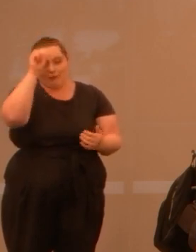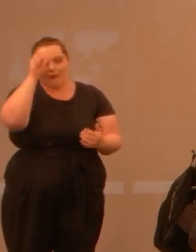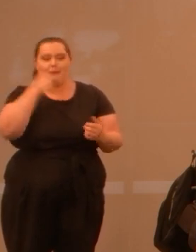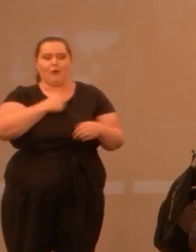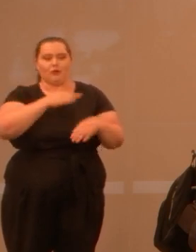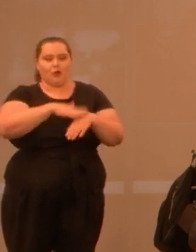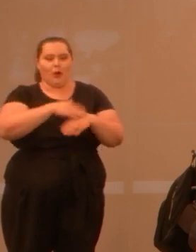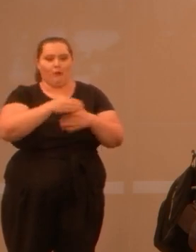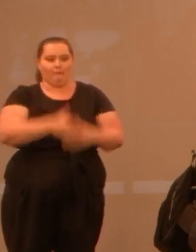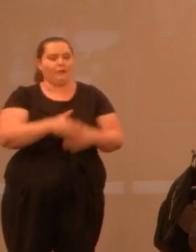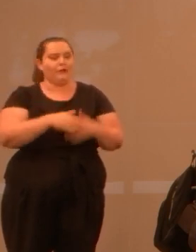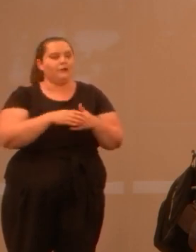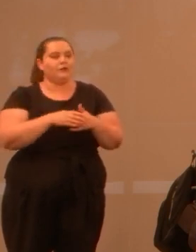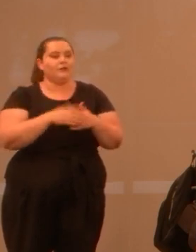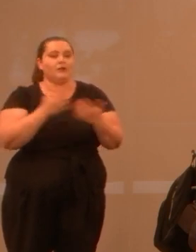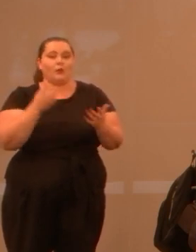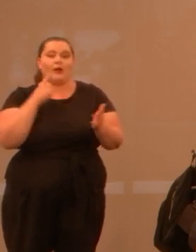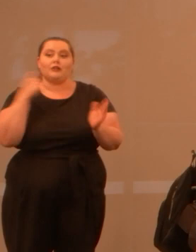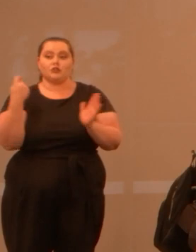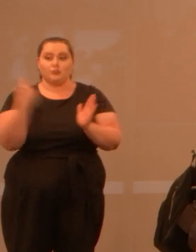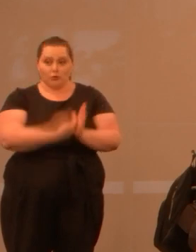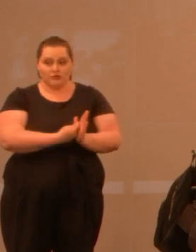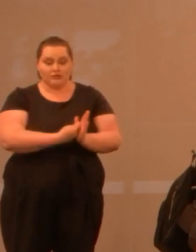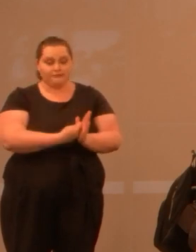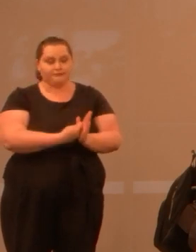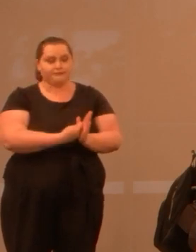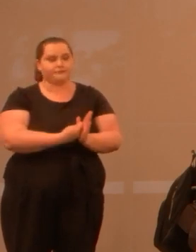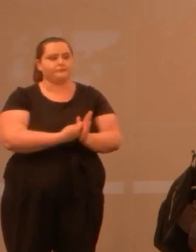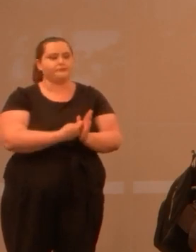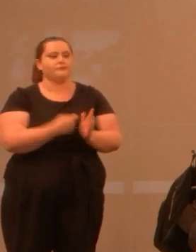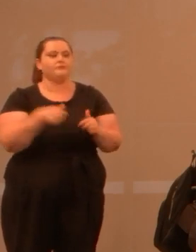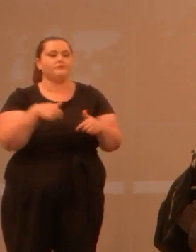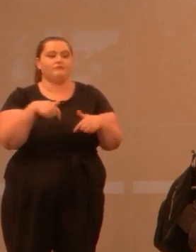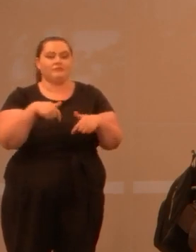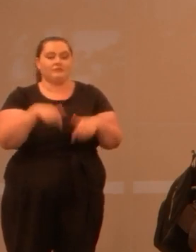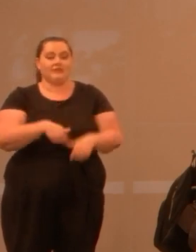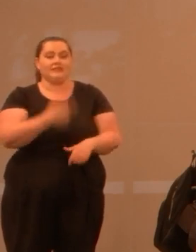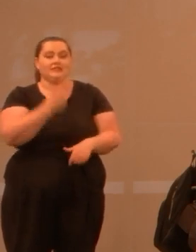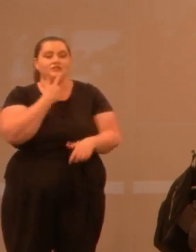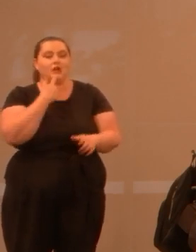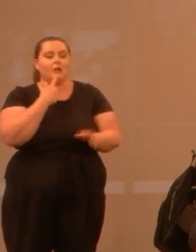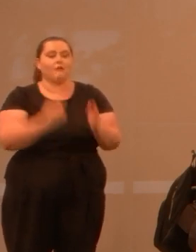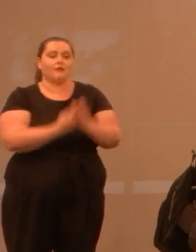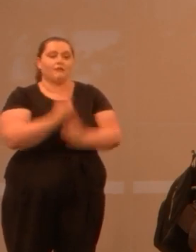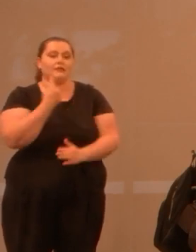So firstly to our sponsors, these types of events certainly would not happen